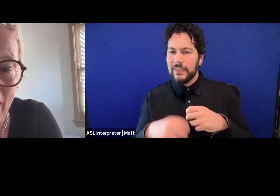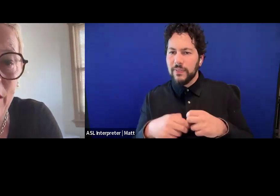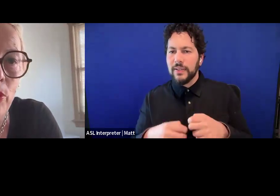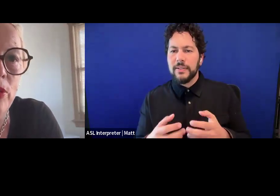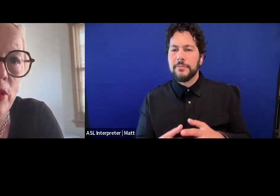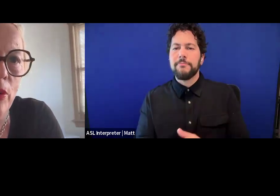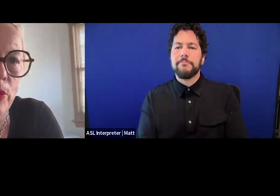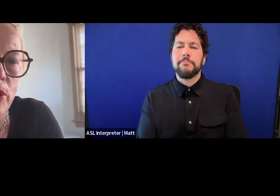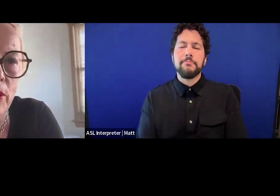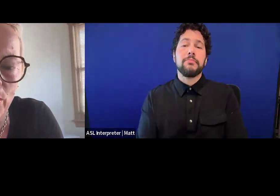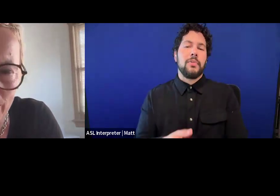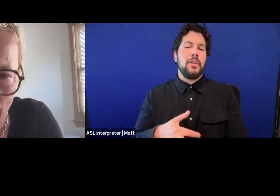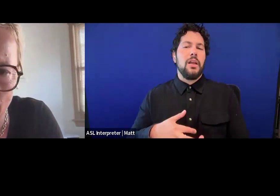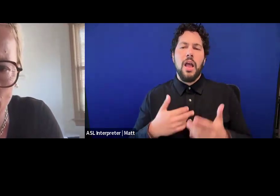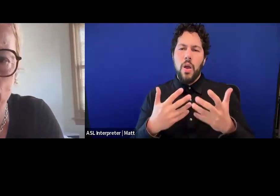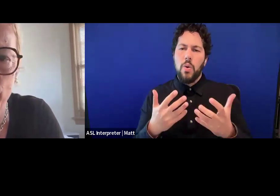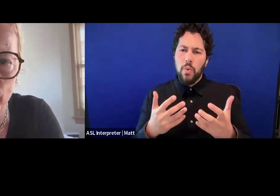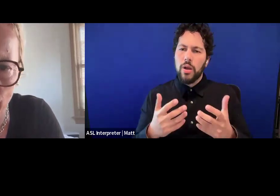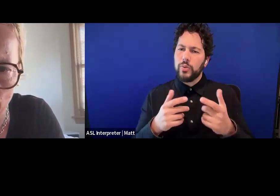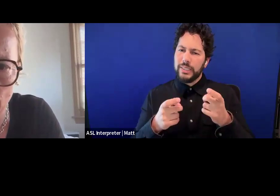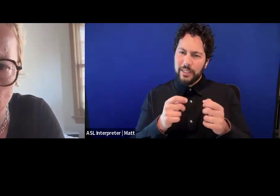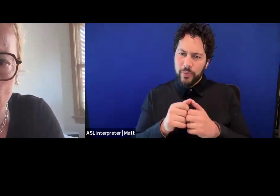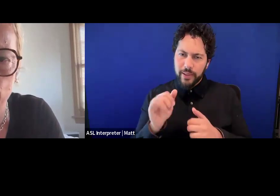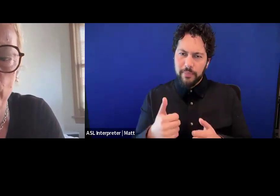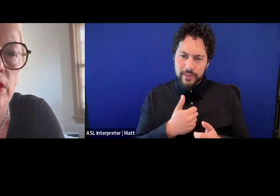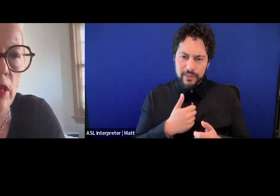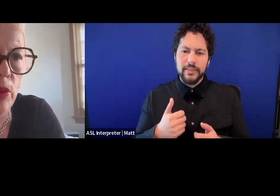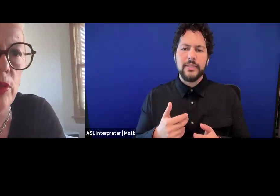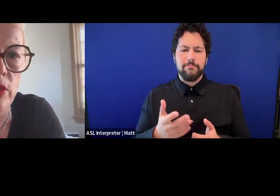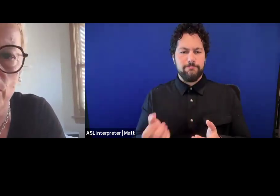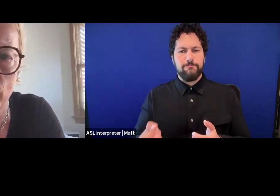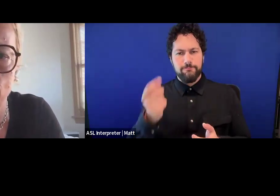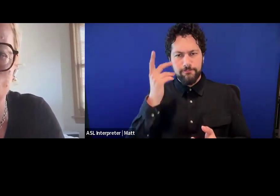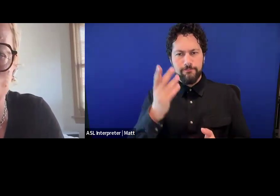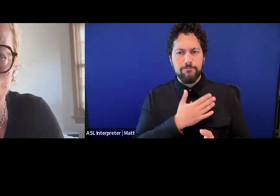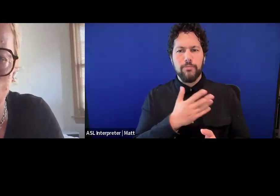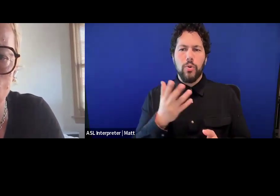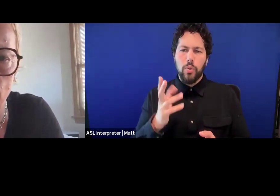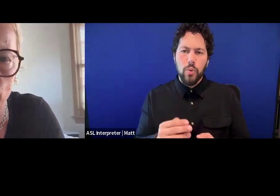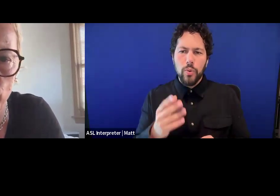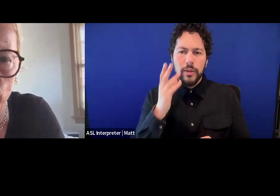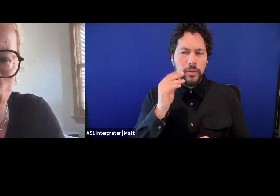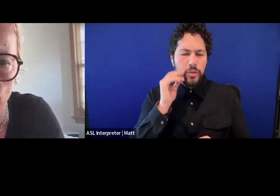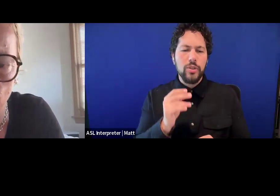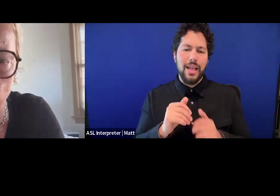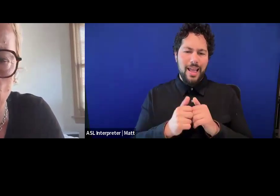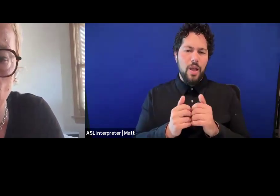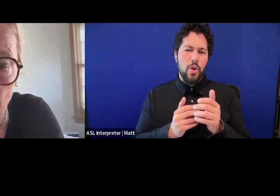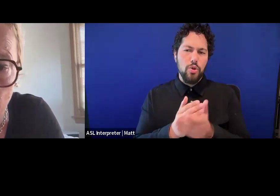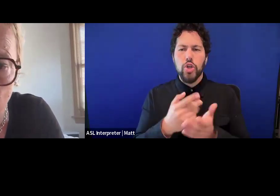But I want to grapple with it myself, I want to understand my own experience, and I want to do that through discussions with others who have been leading.